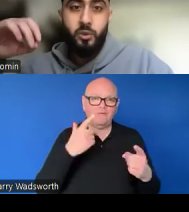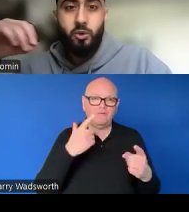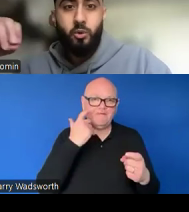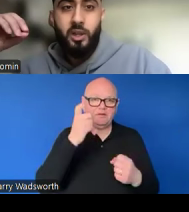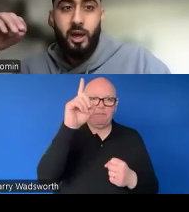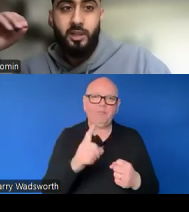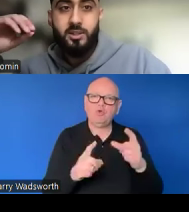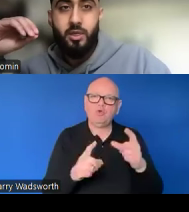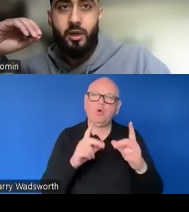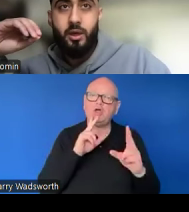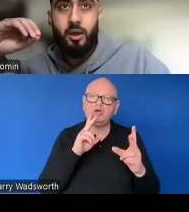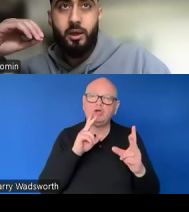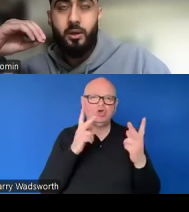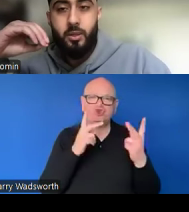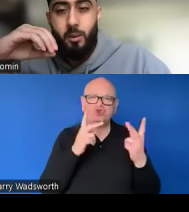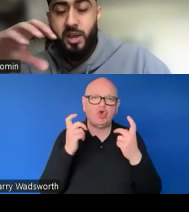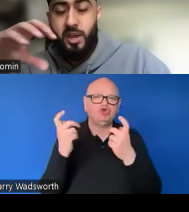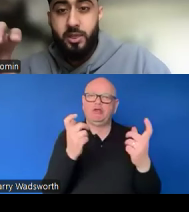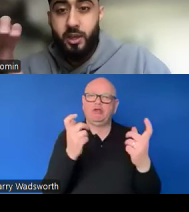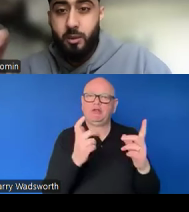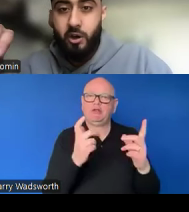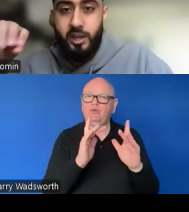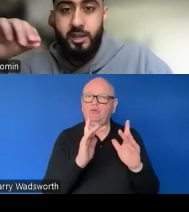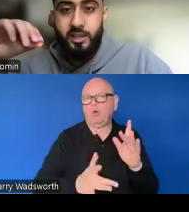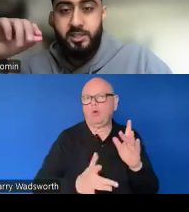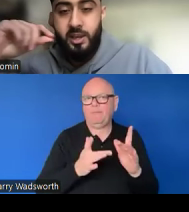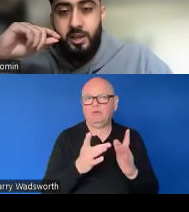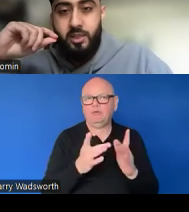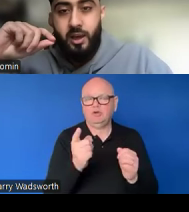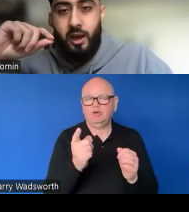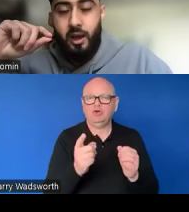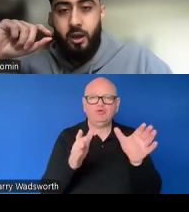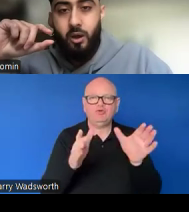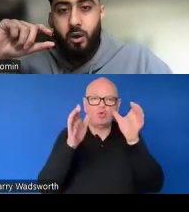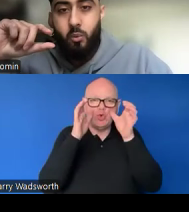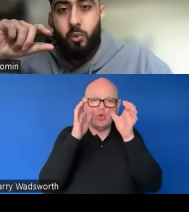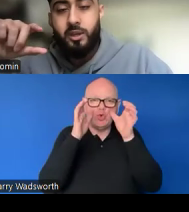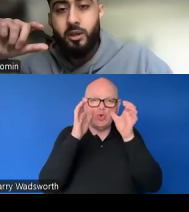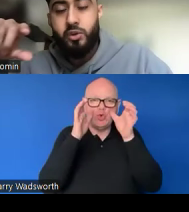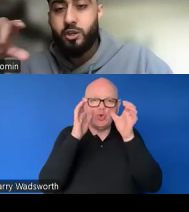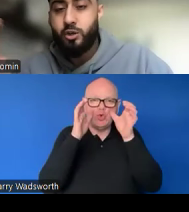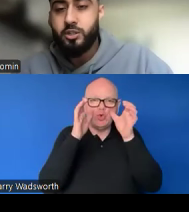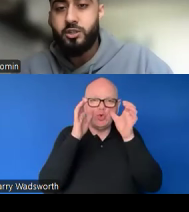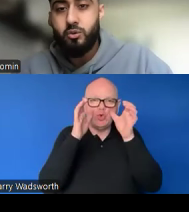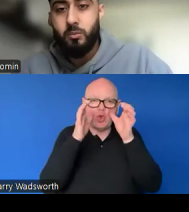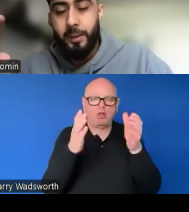With Google Ads, the amazing thing about it is that we can reach a consumer